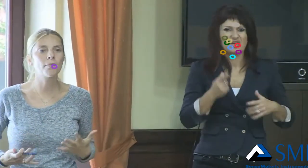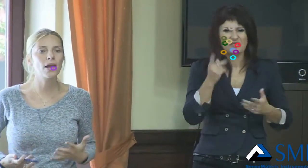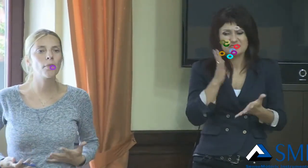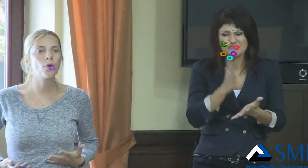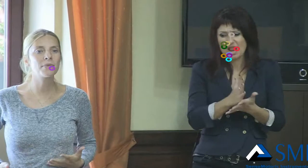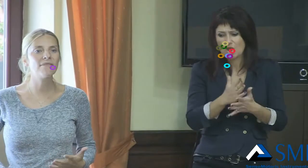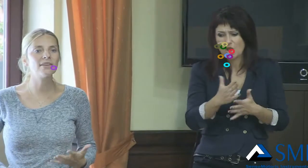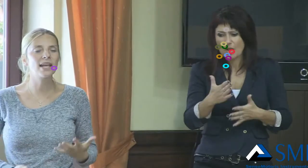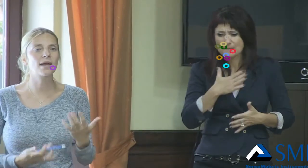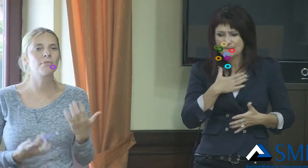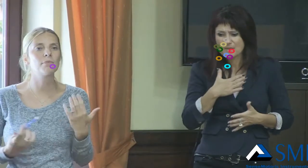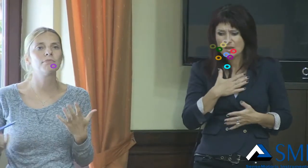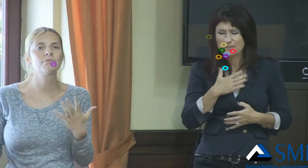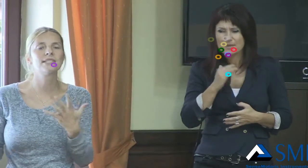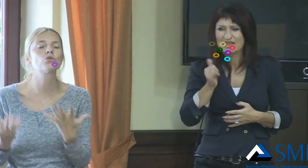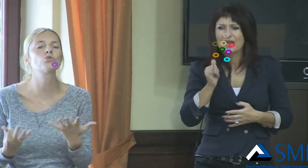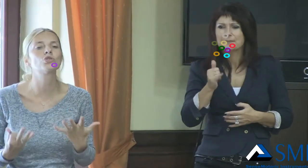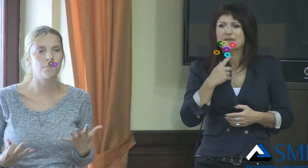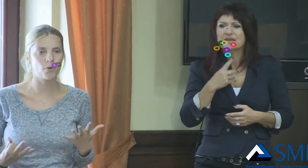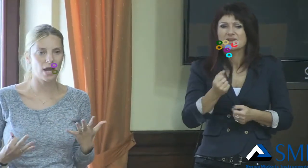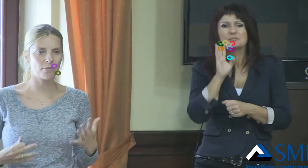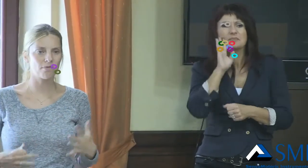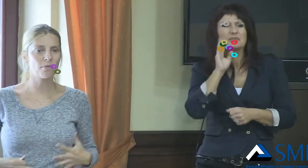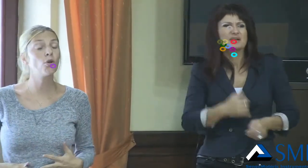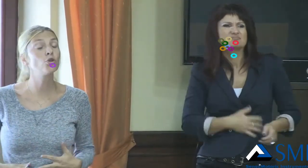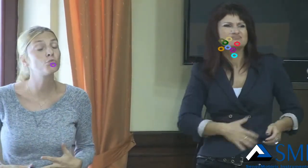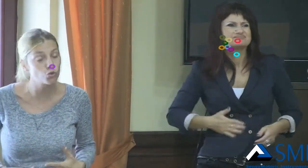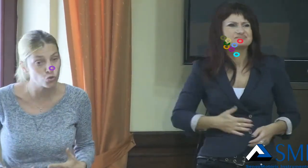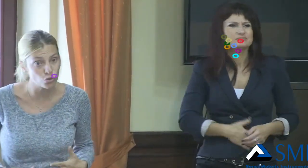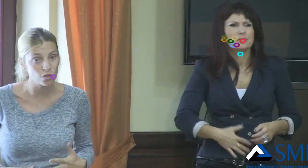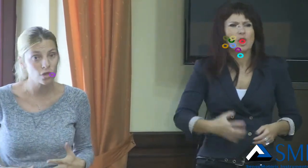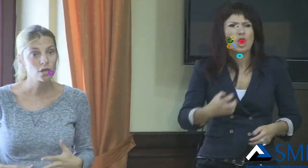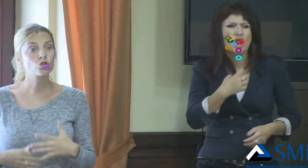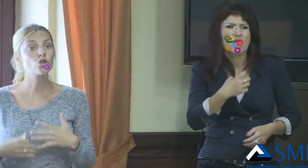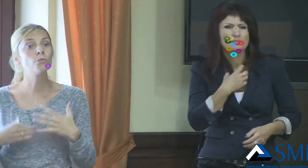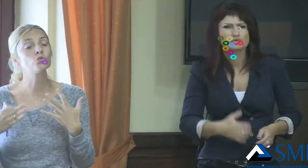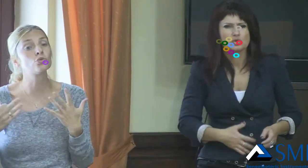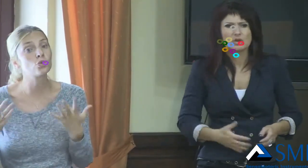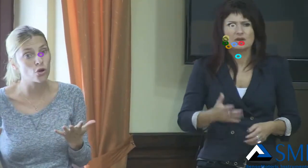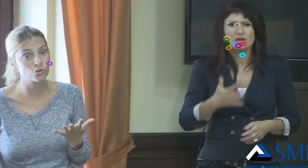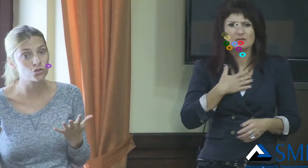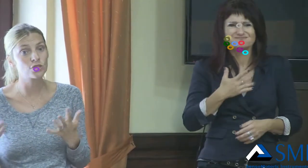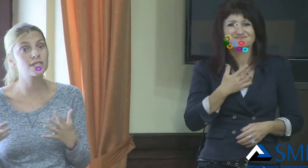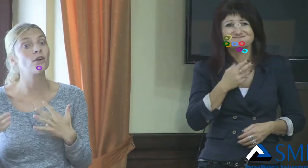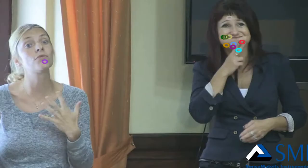It turns out, however, that only woman on the right signs and the woman on the left only articulated words clearly.